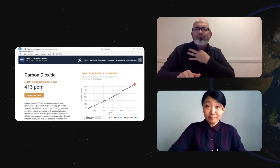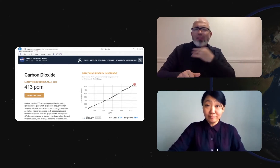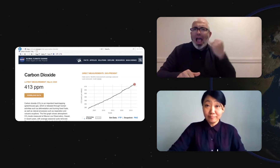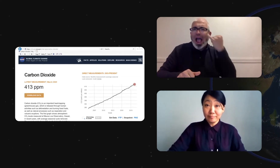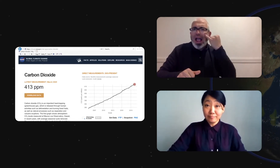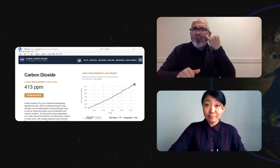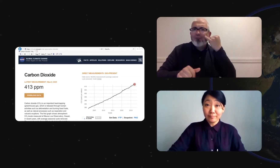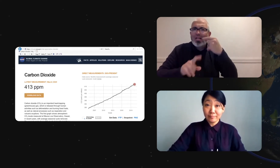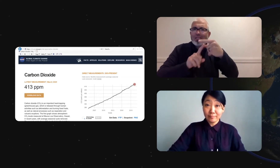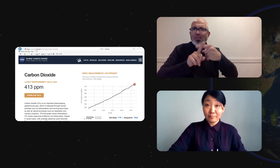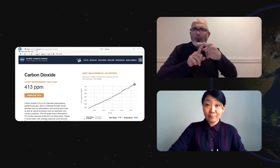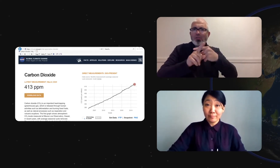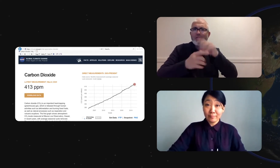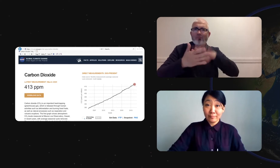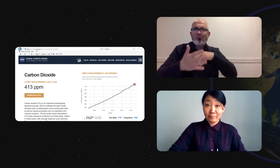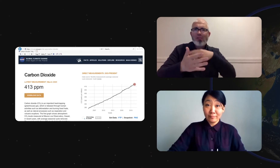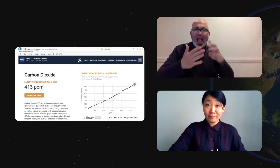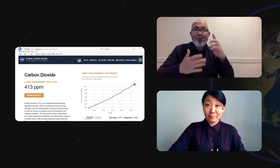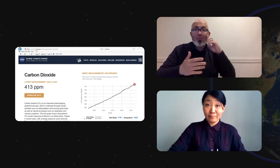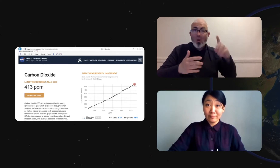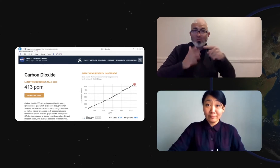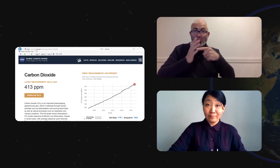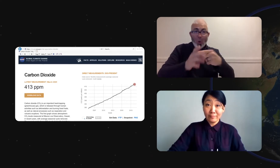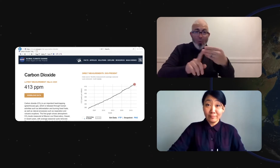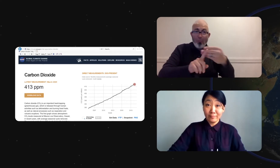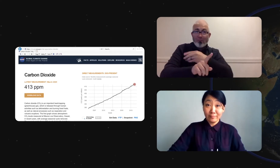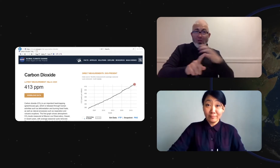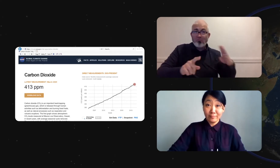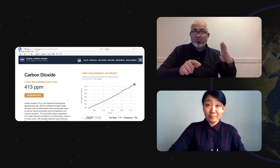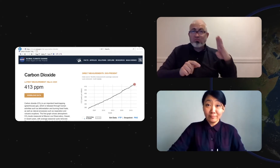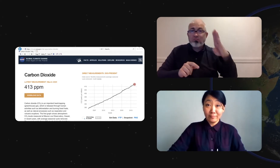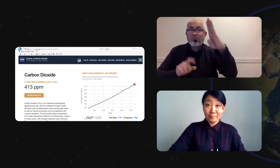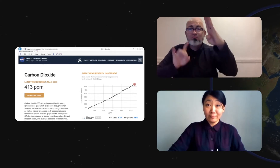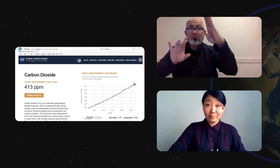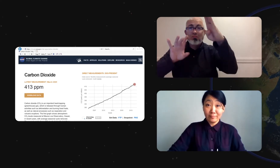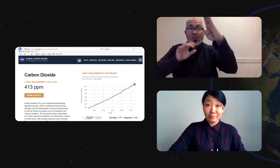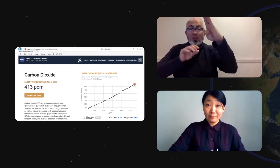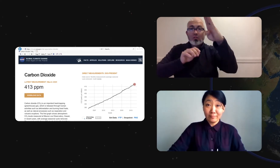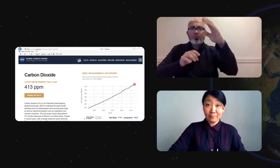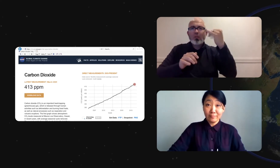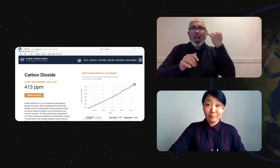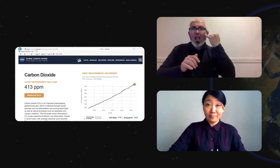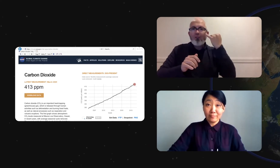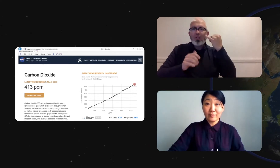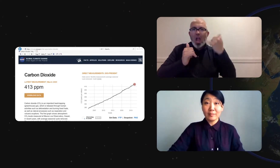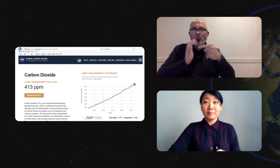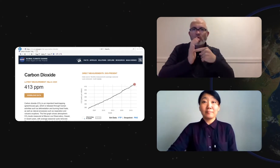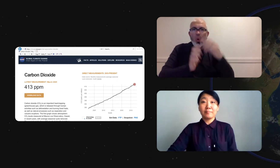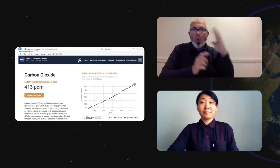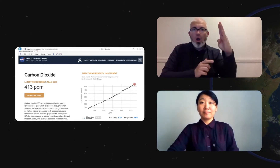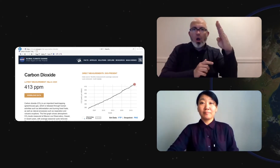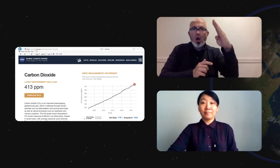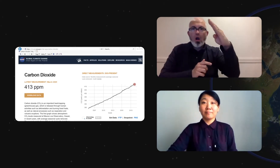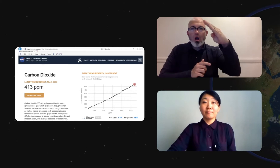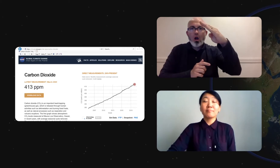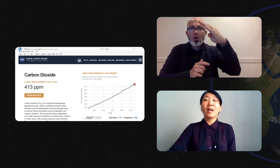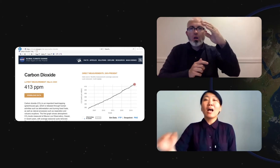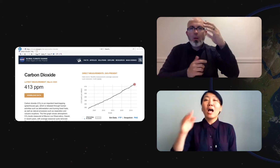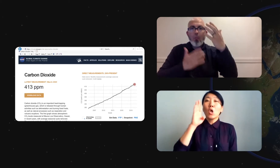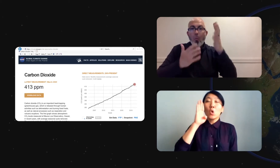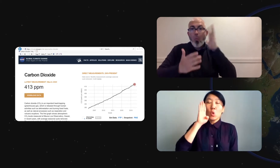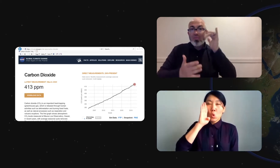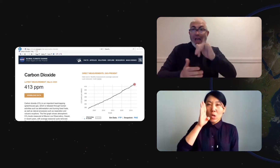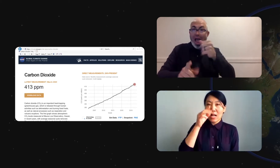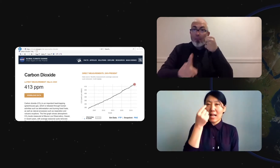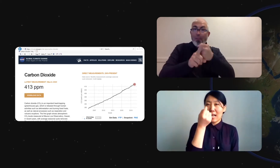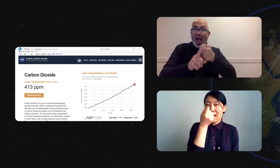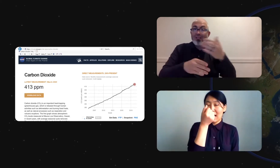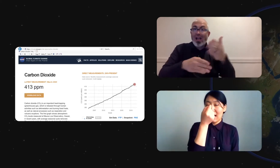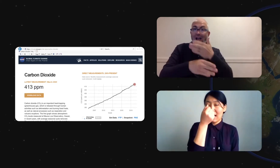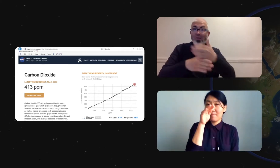Do you have a graph that shows the temperature before the pandemic?